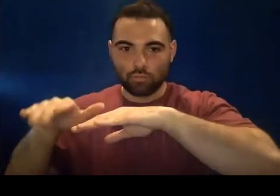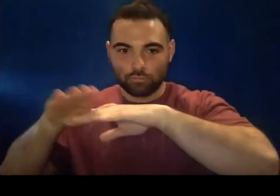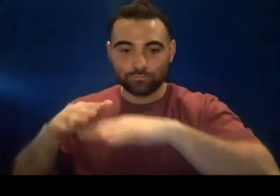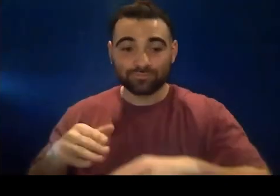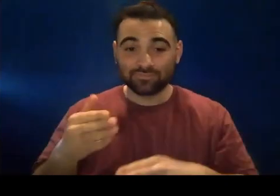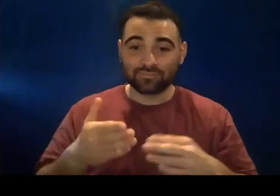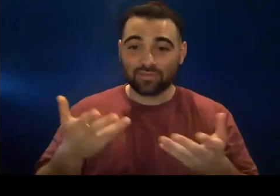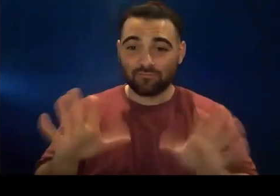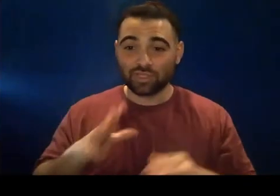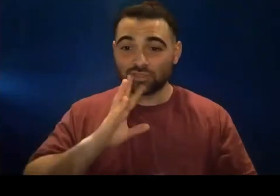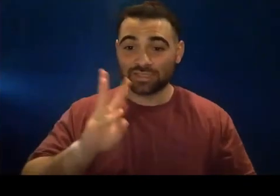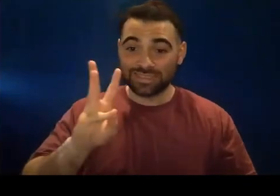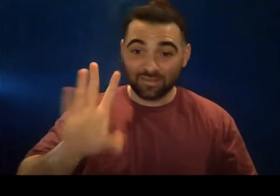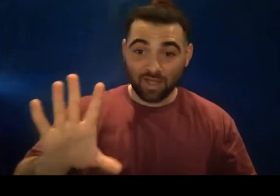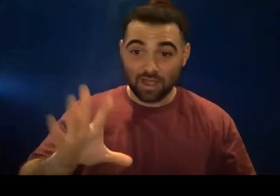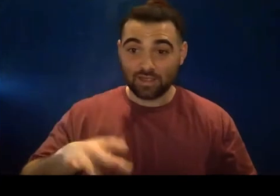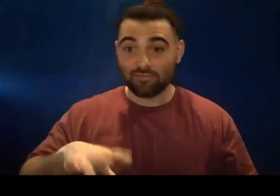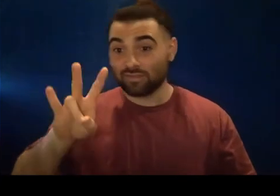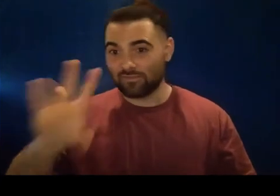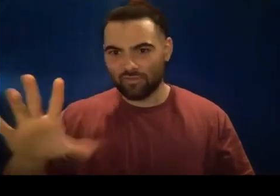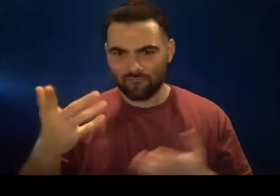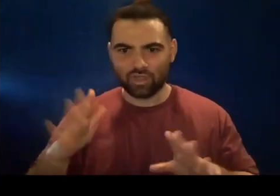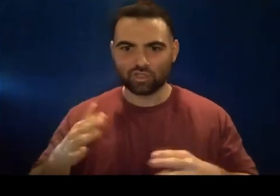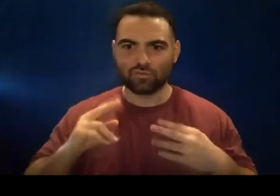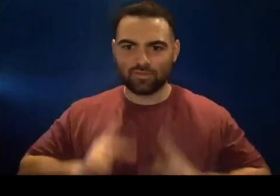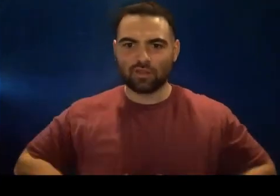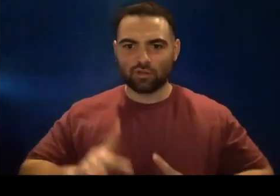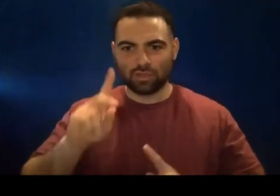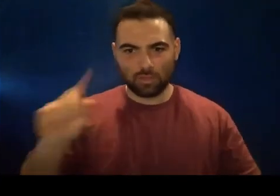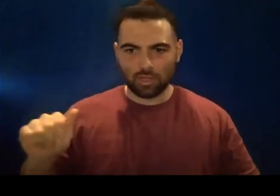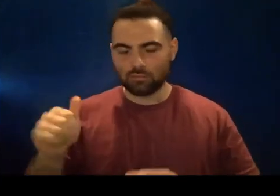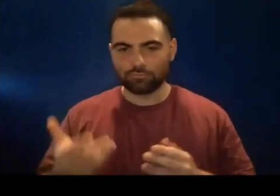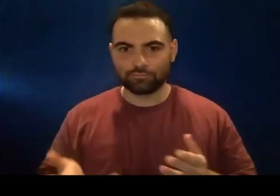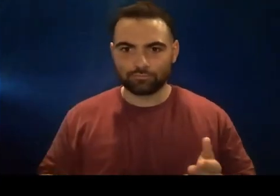especially after age 75. And we have people that are living well into their nineties now.